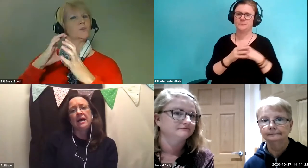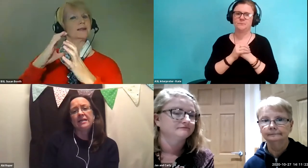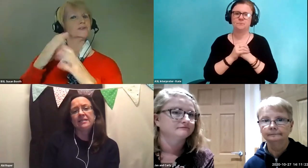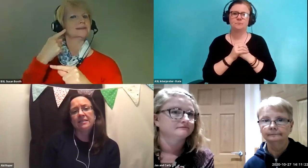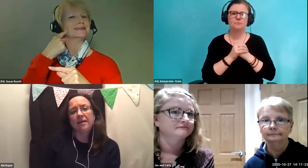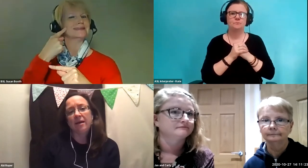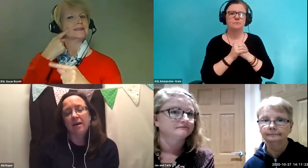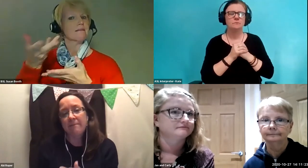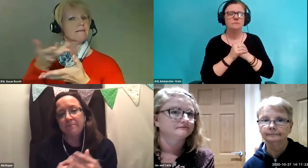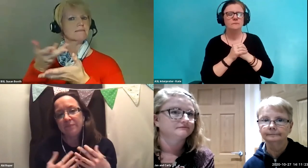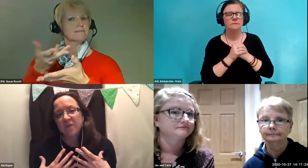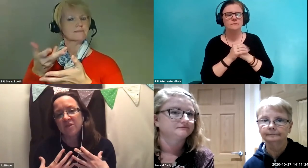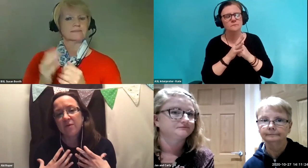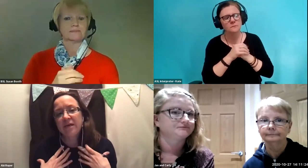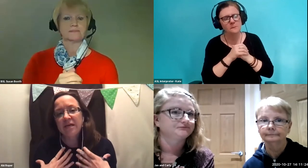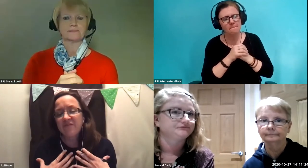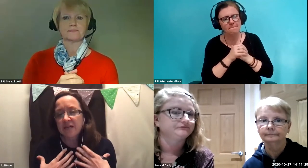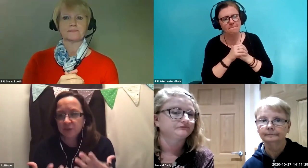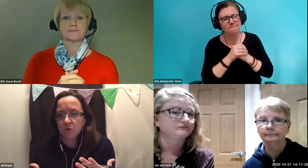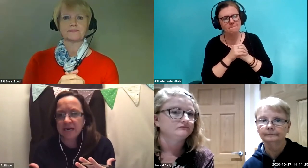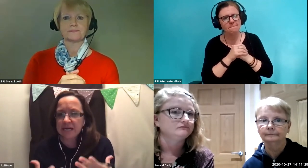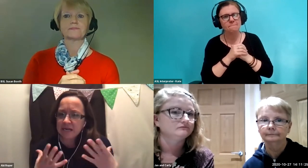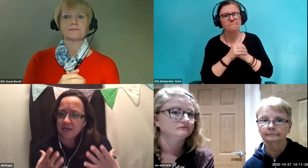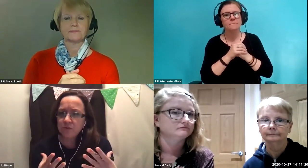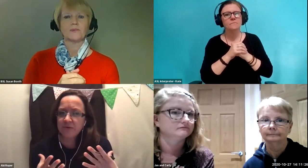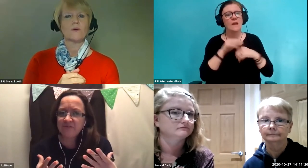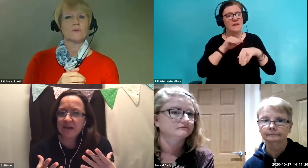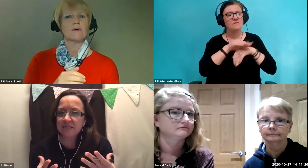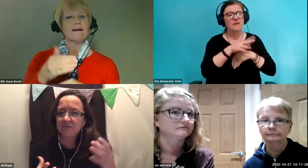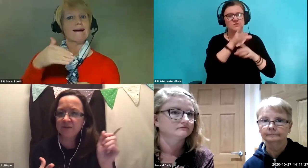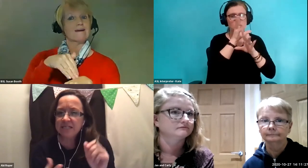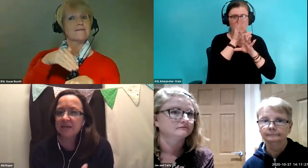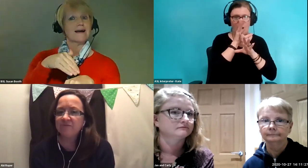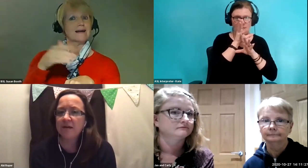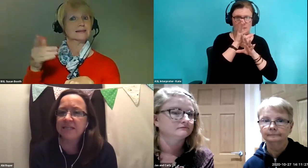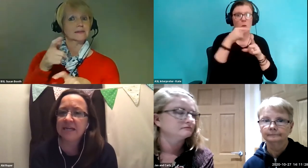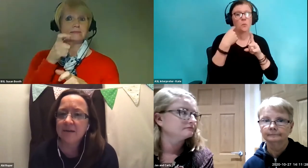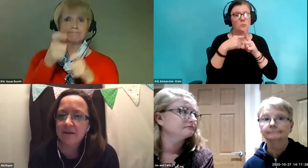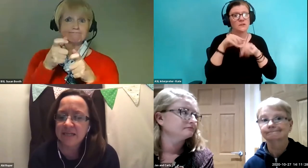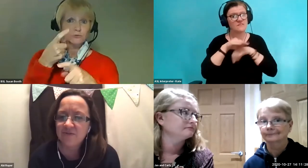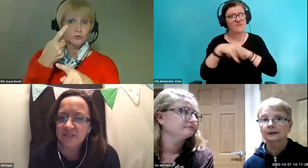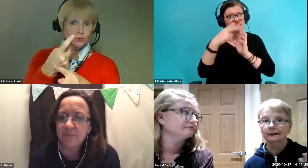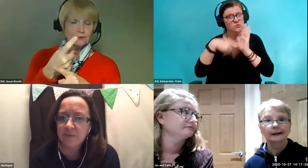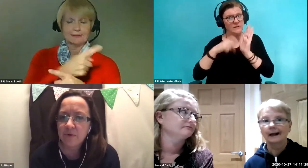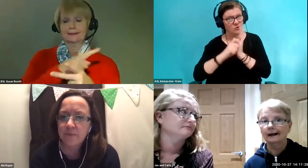and um so it affects talking it can also affect reading and writing can't it for some people